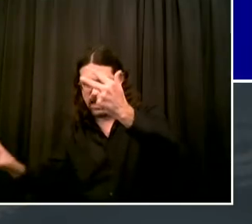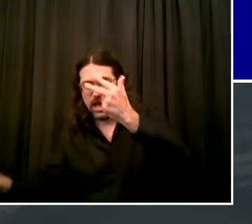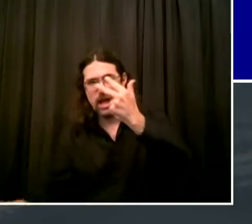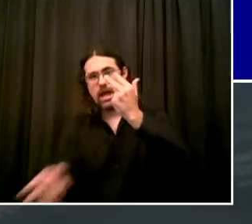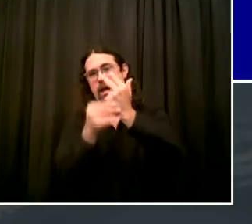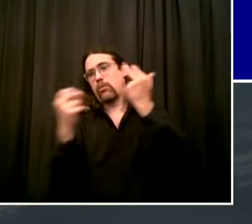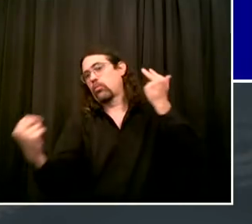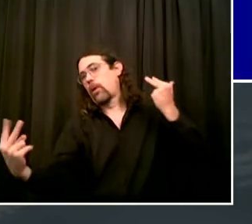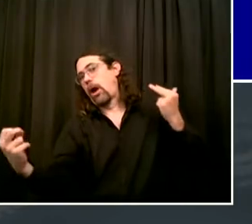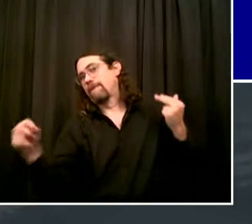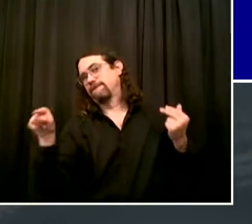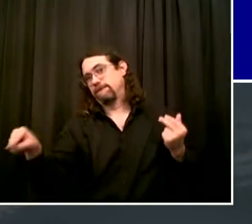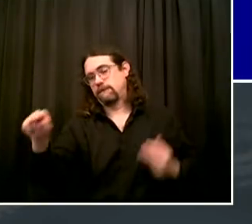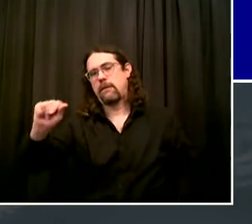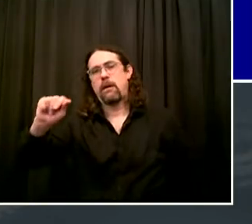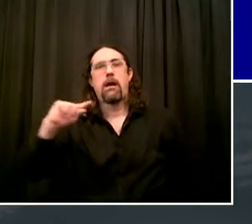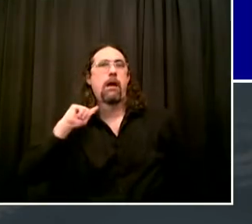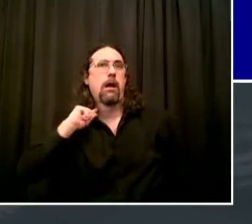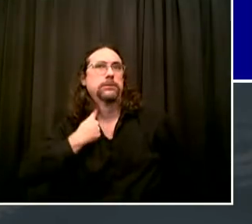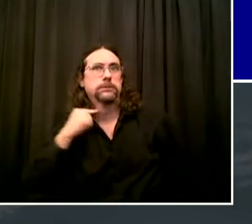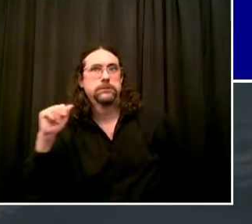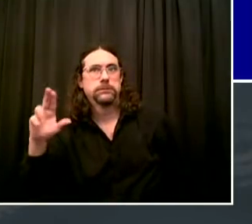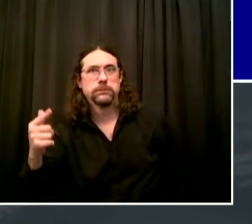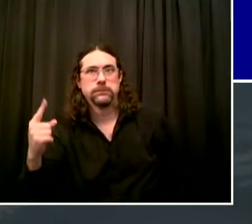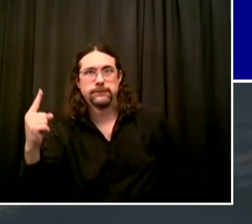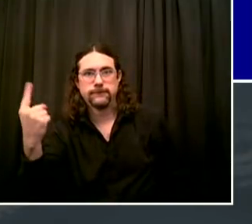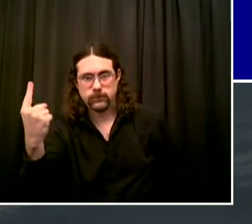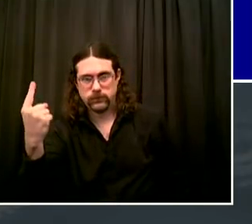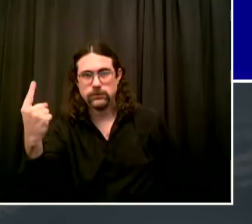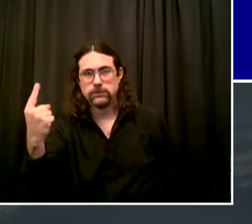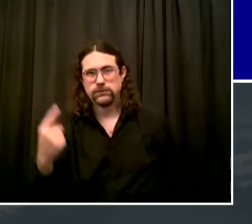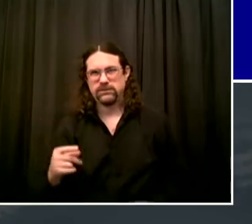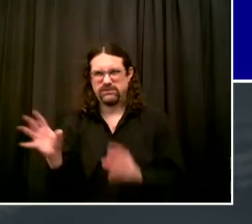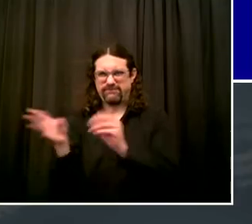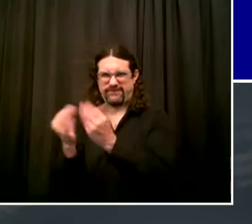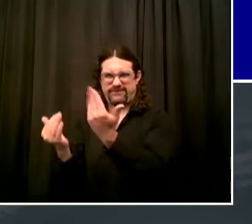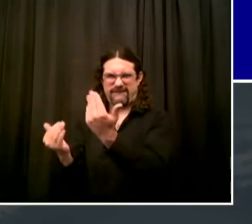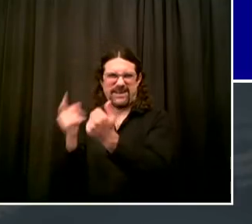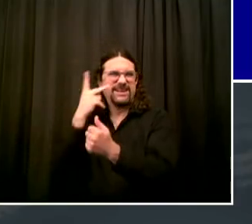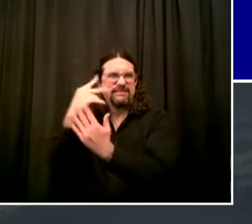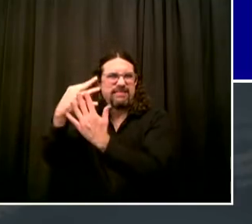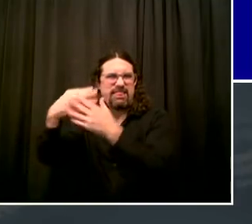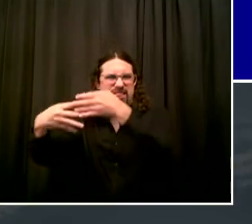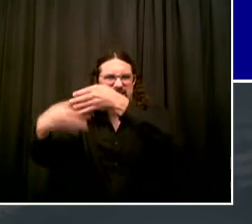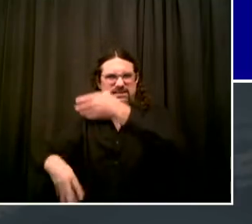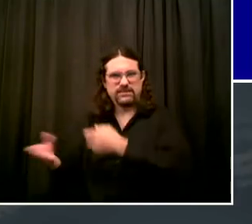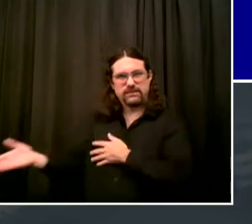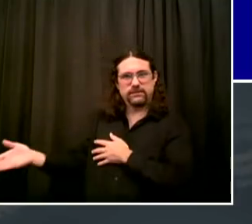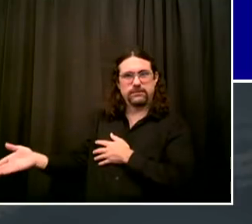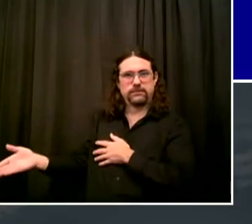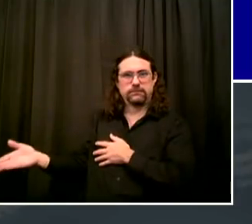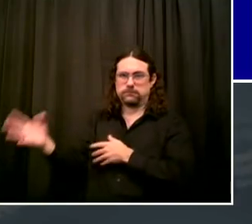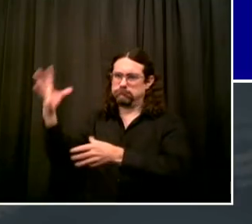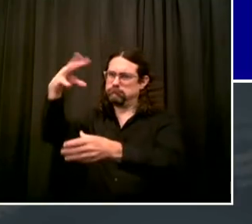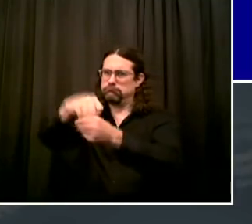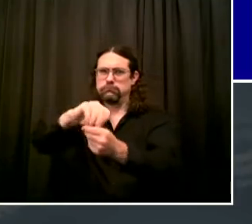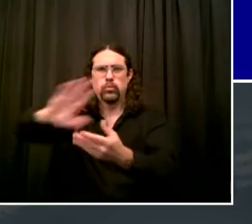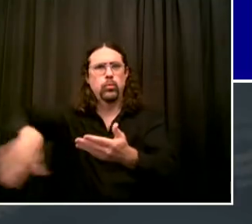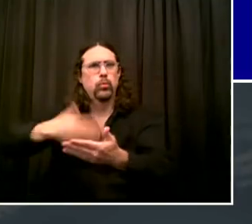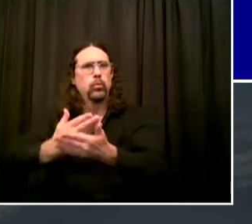CHANGE THE ONES THAT HAVE THE MAXIMUM BENEFIT OF THE LARGEST POOLS THAT WE COD ULOPEN.